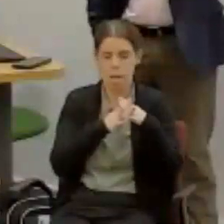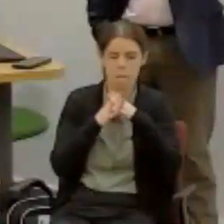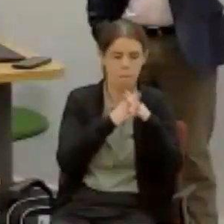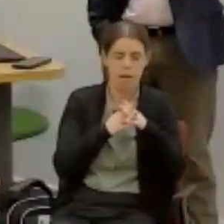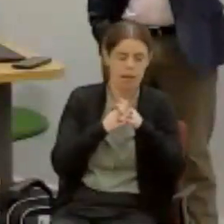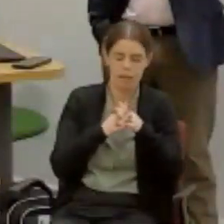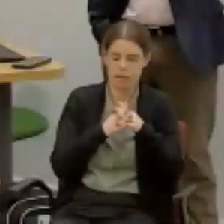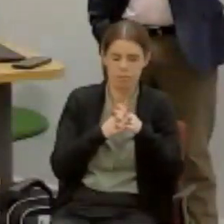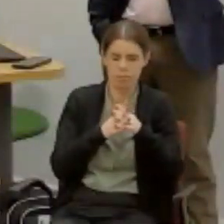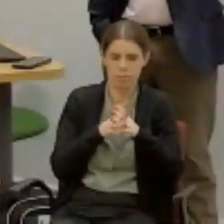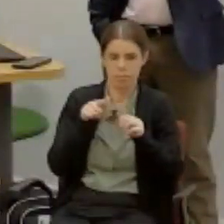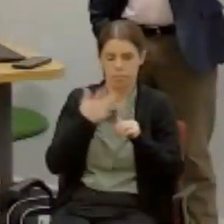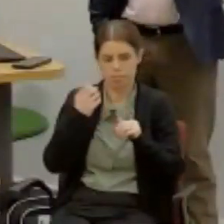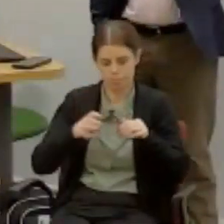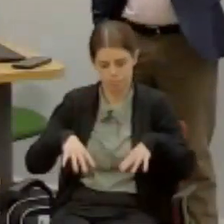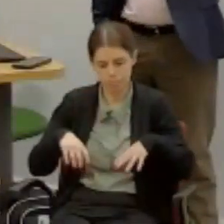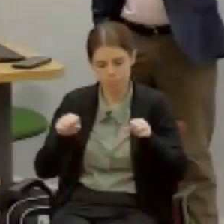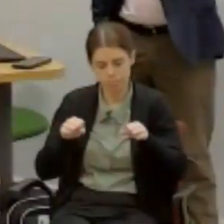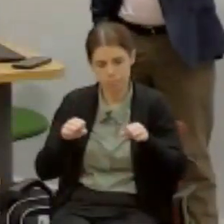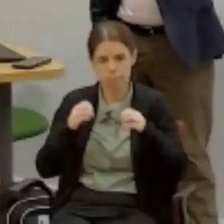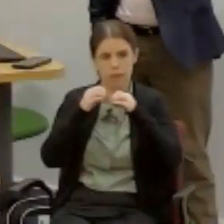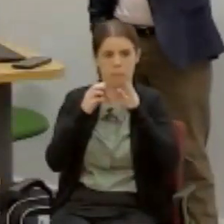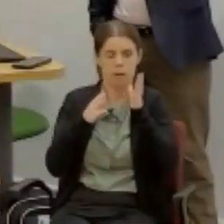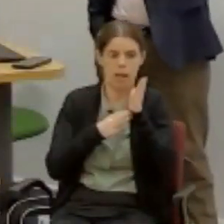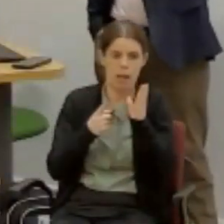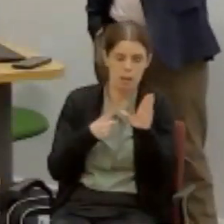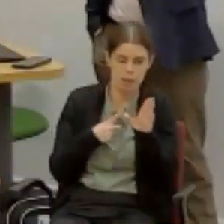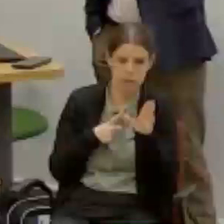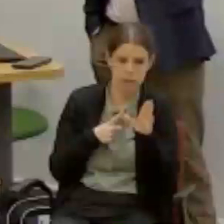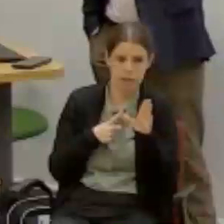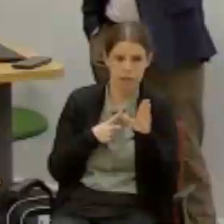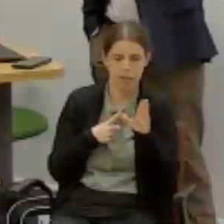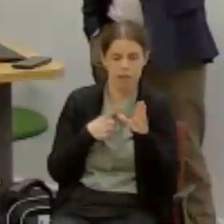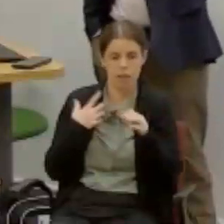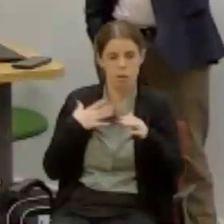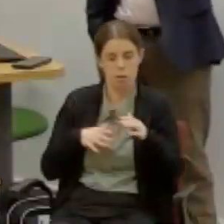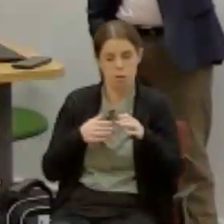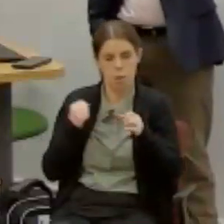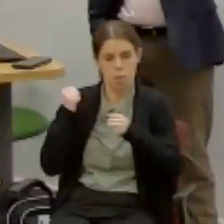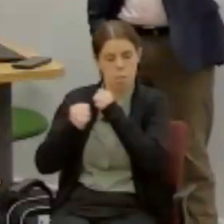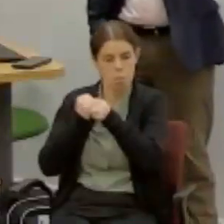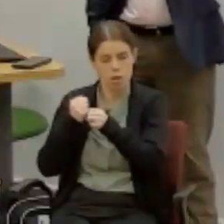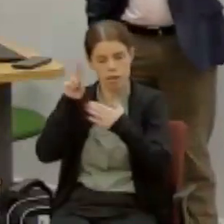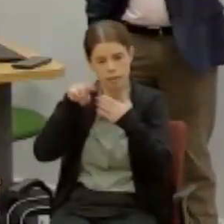They began BMA has called boxing to be ban still there on the books should not be banned